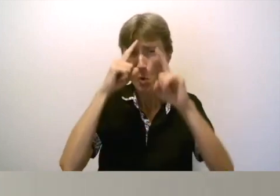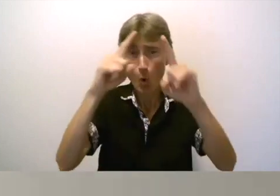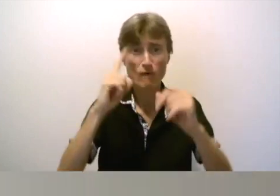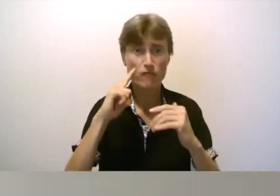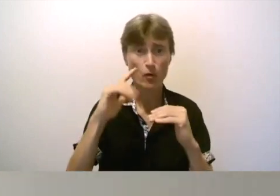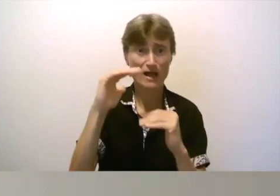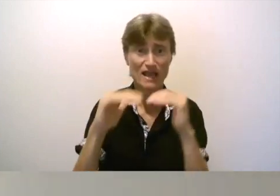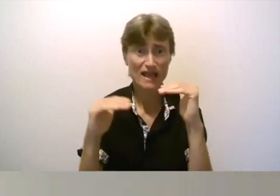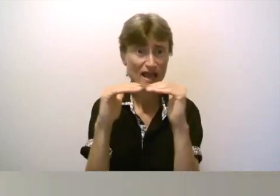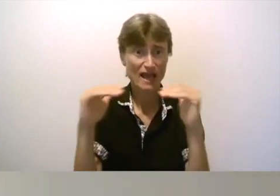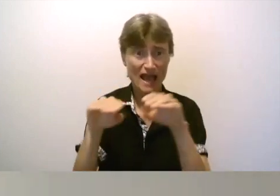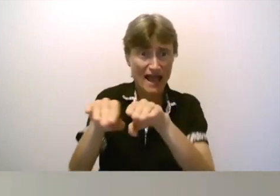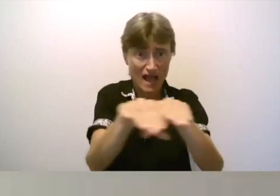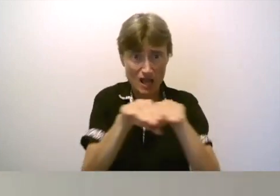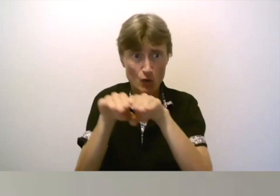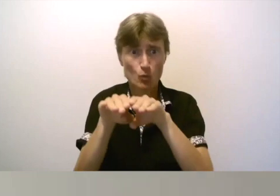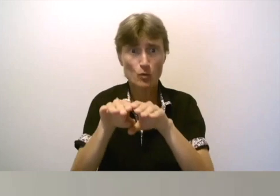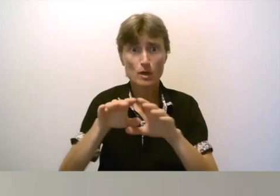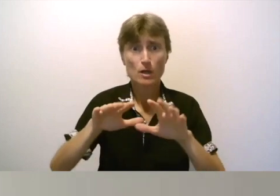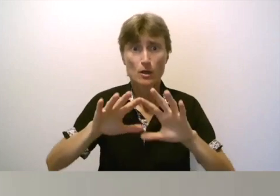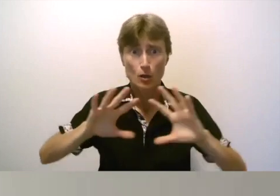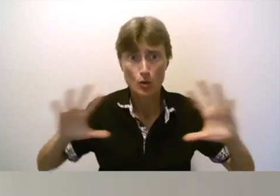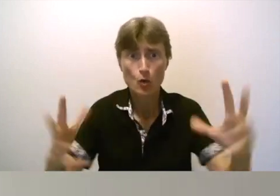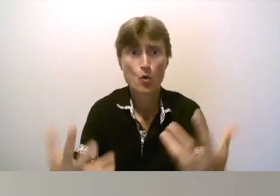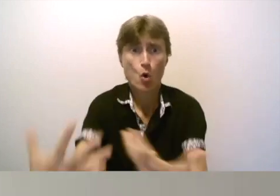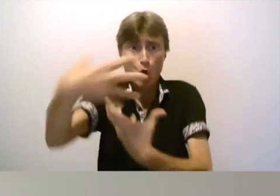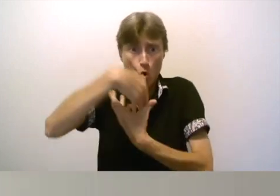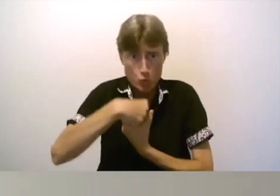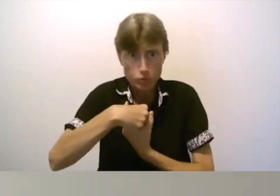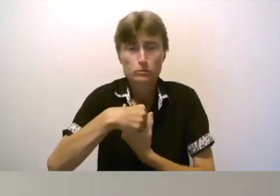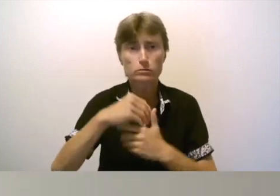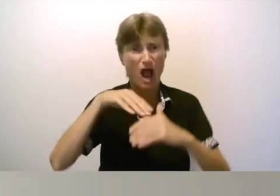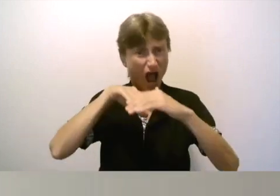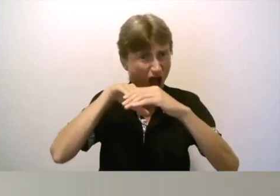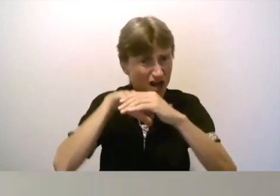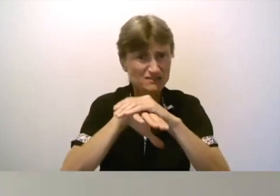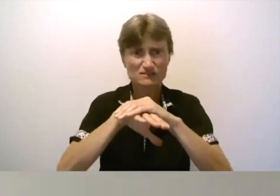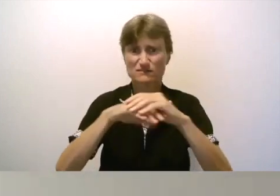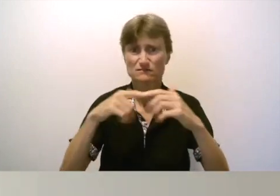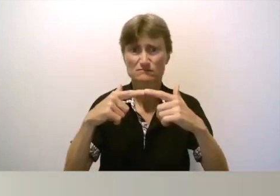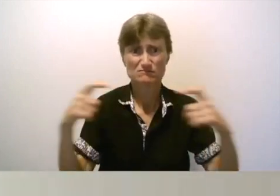inclusion and accessibility work does allow me to volunteer